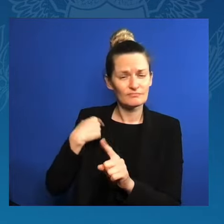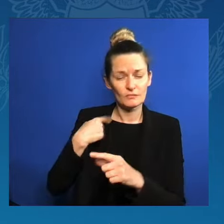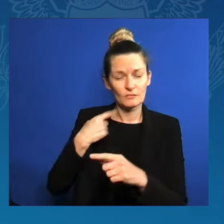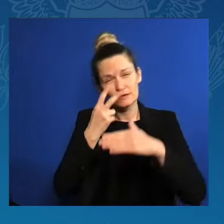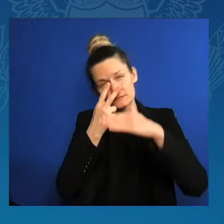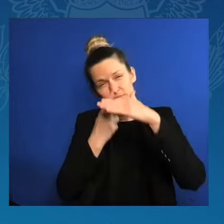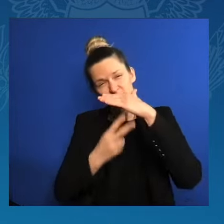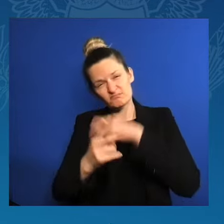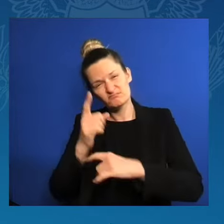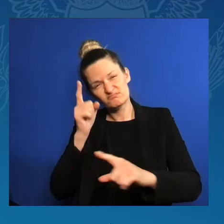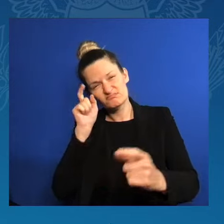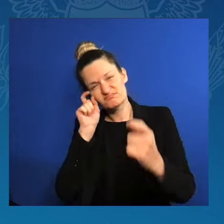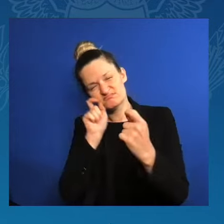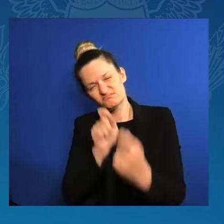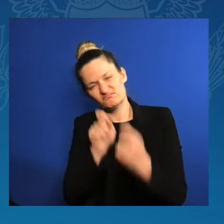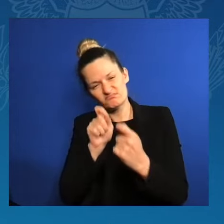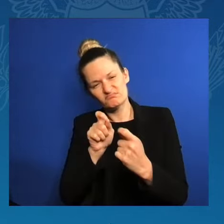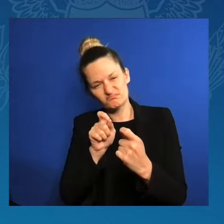what would happen in a world without Roe.